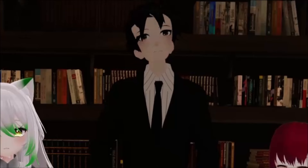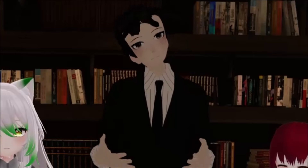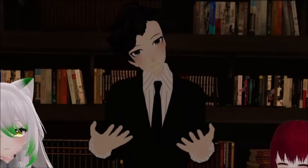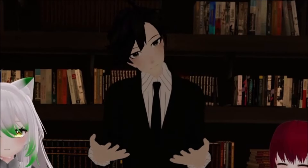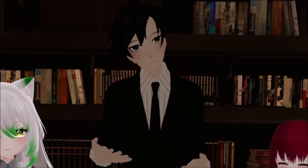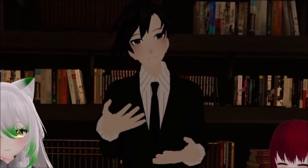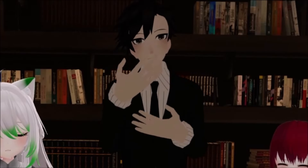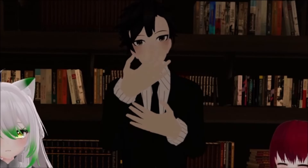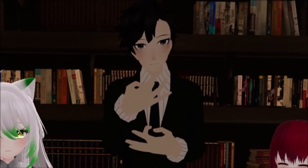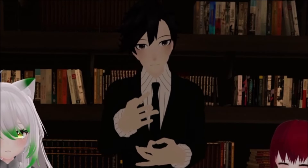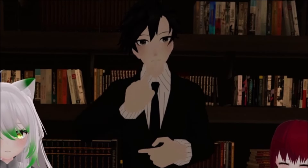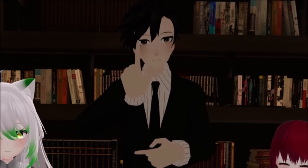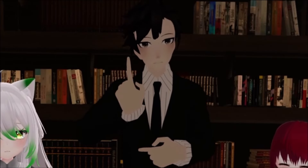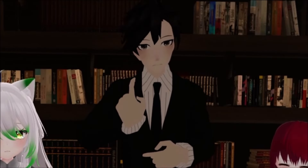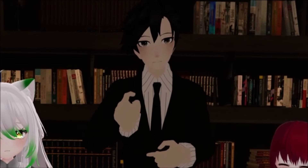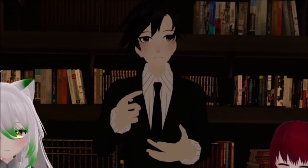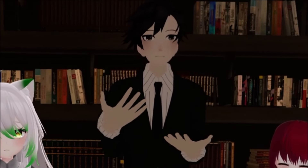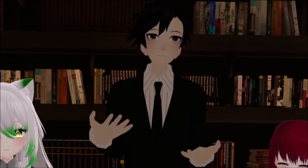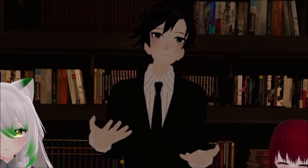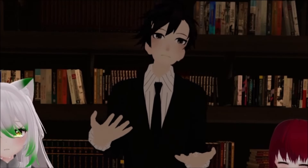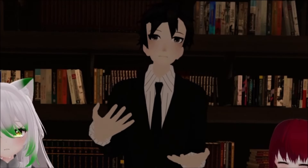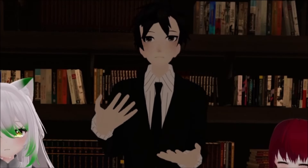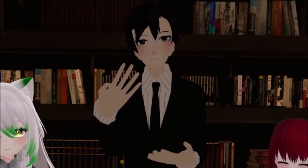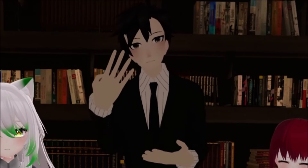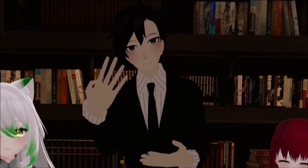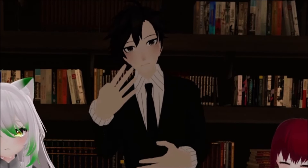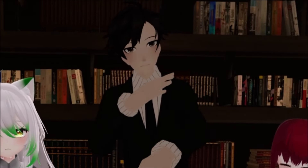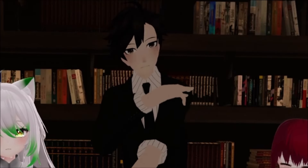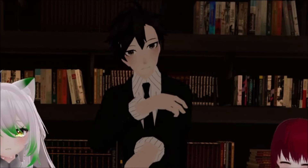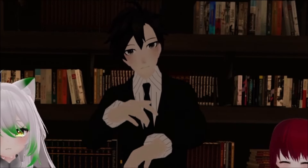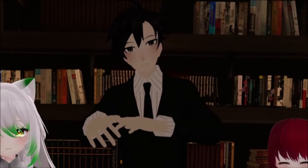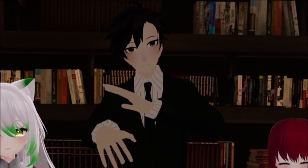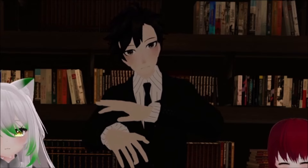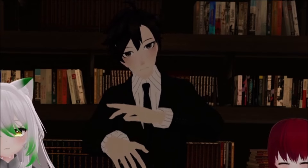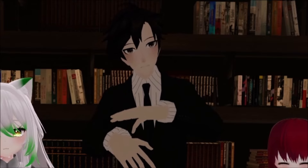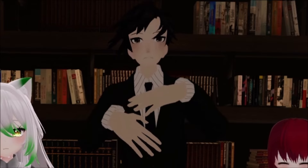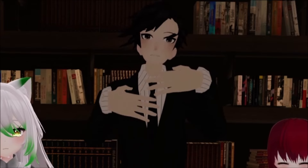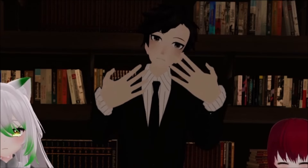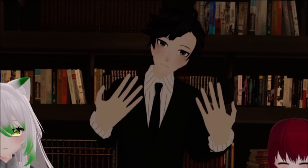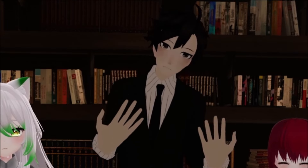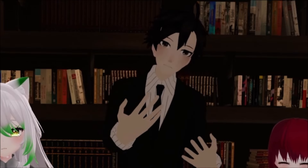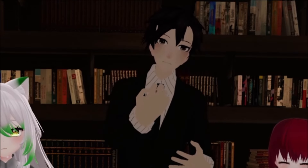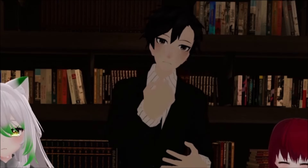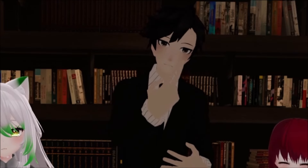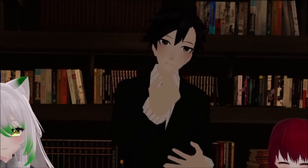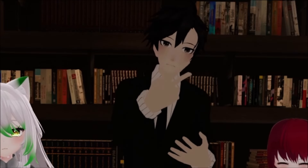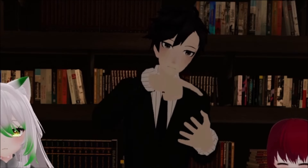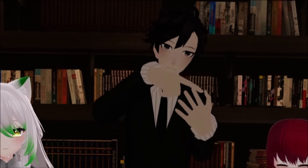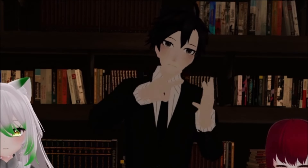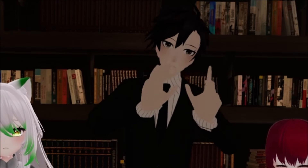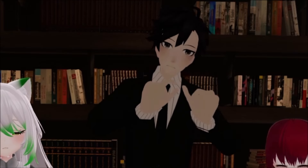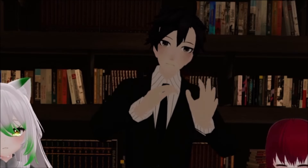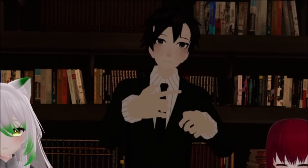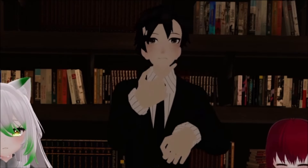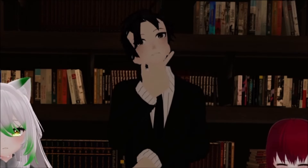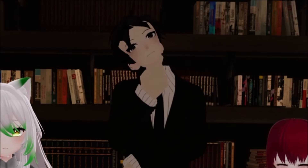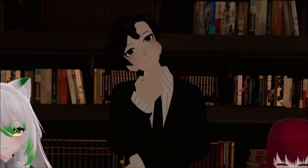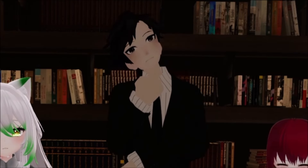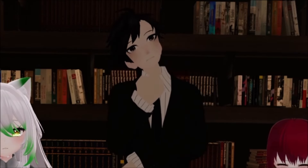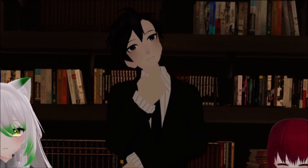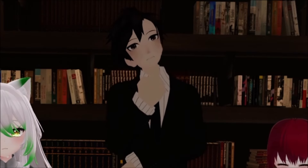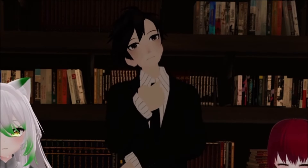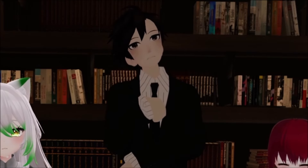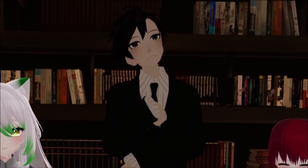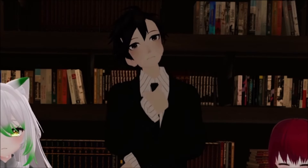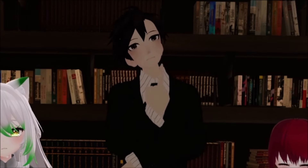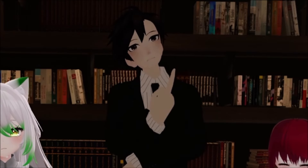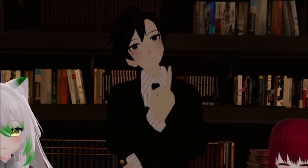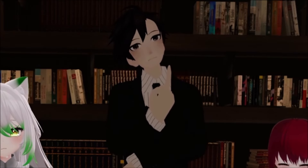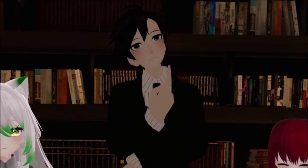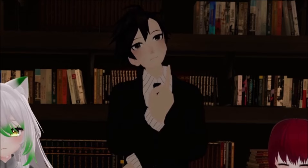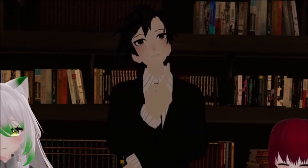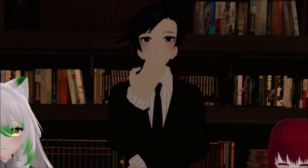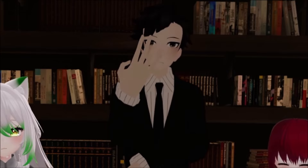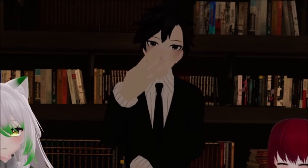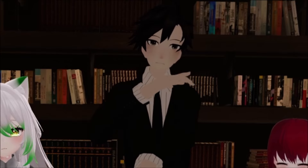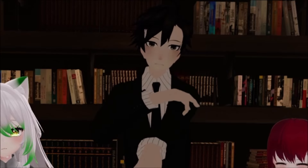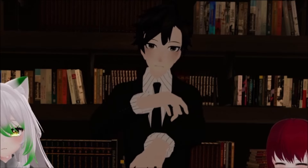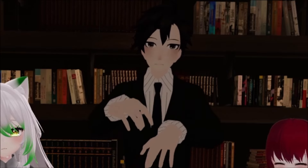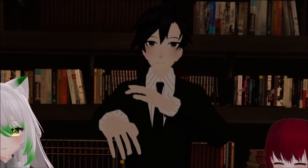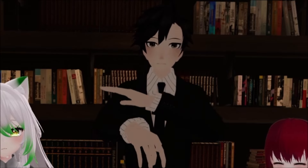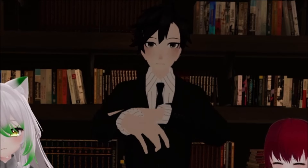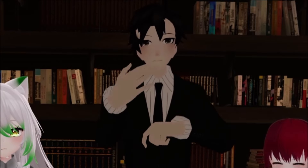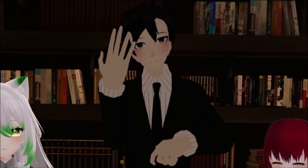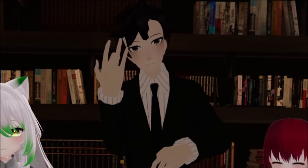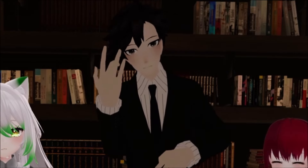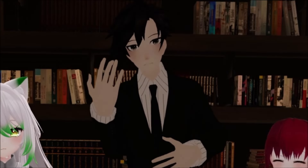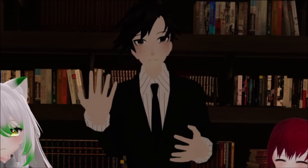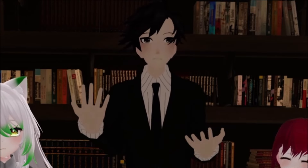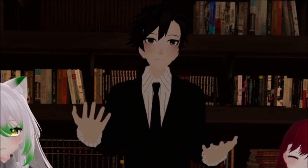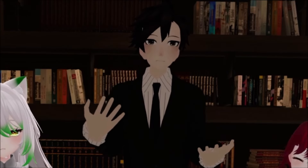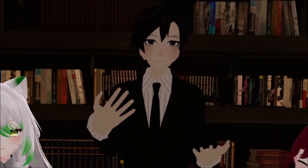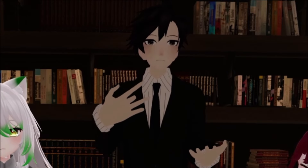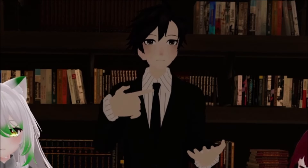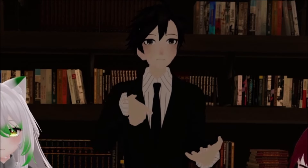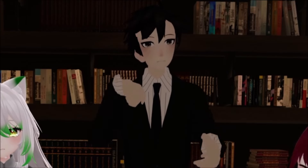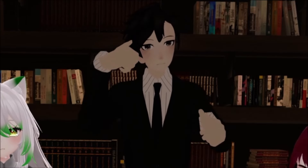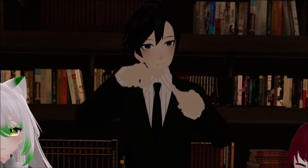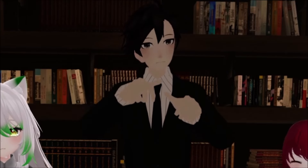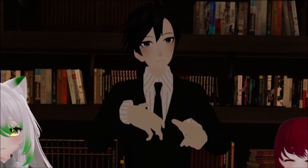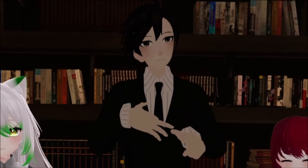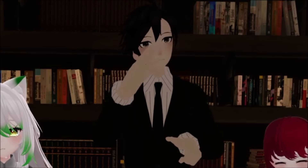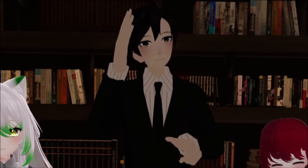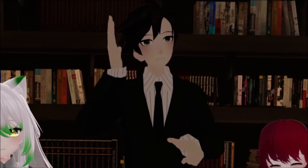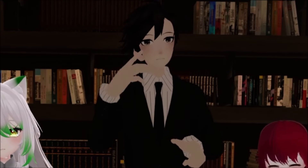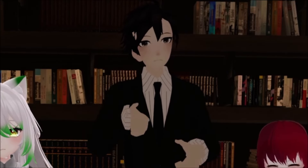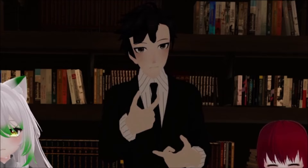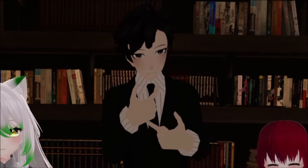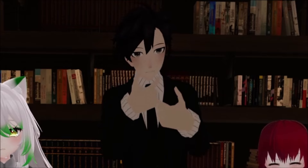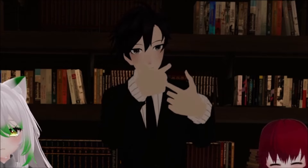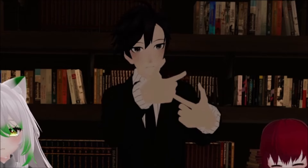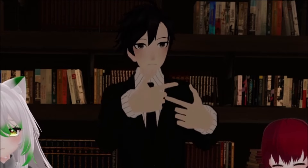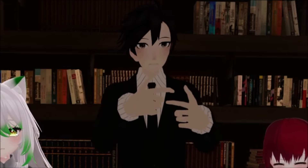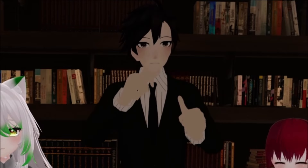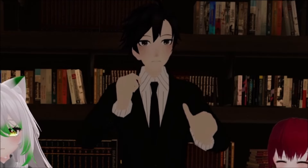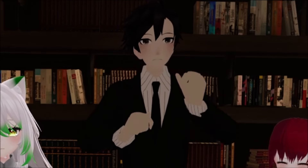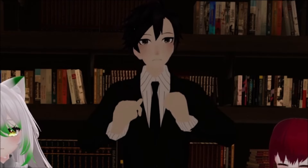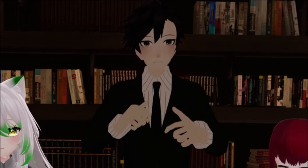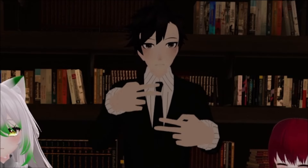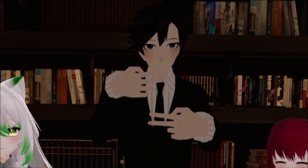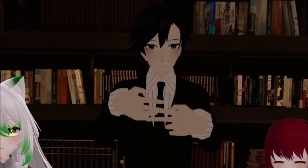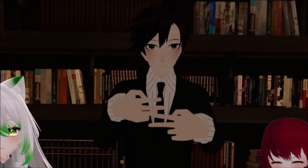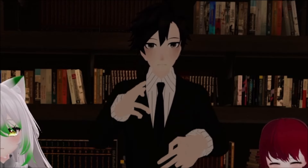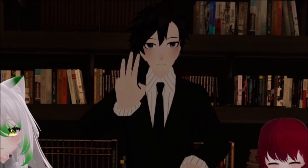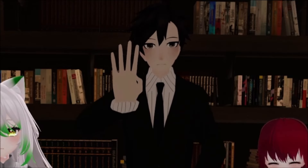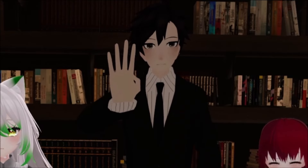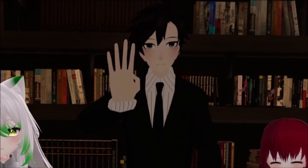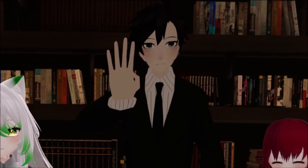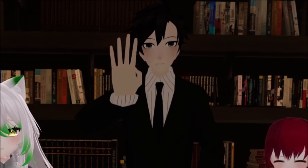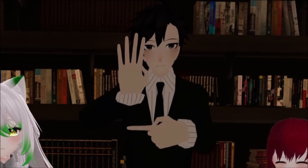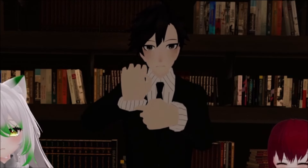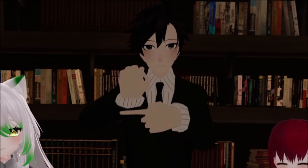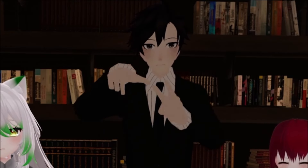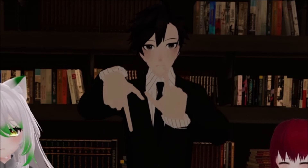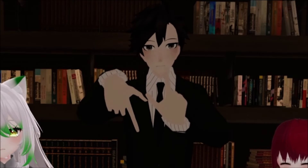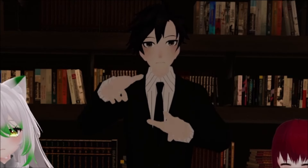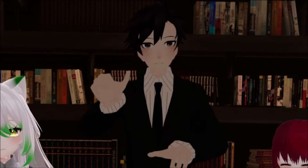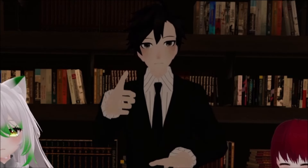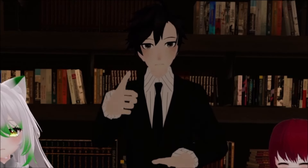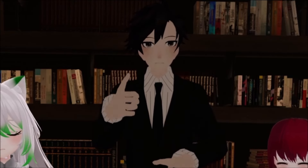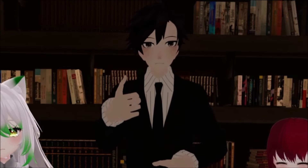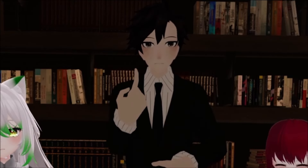(American Sign Language) Well, this is an interesting question. 4 arms or 12 fingers. Hmm. I would pick 4 arms because I remember I watched Ben 10 a long time ago